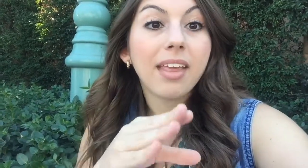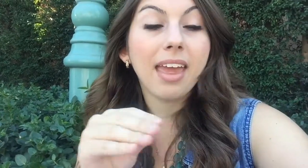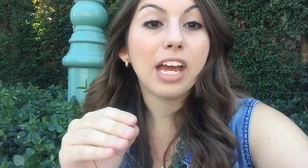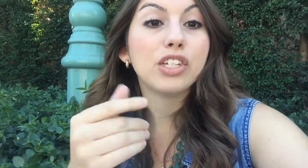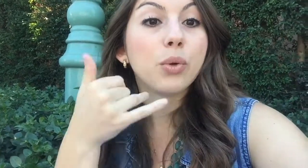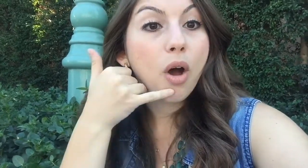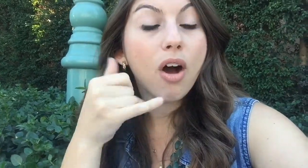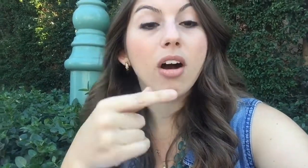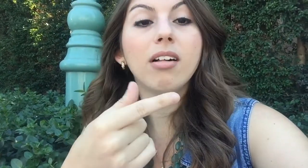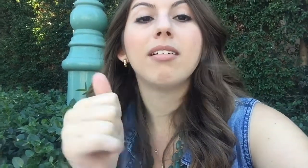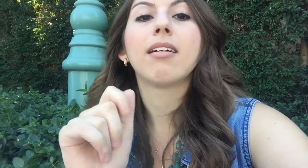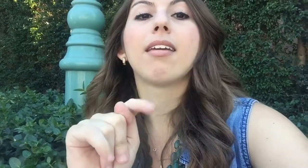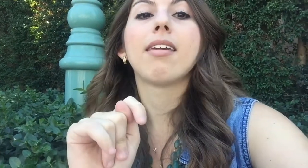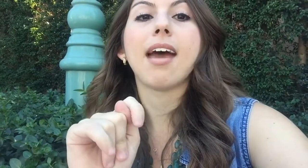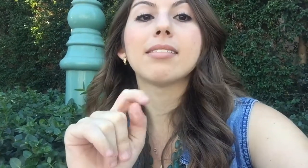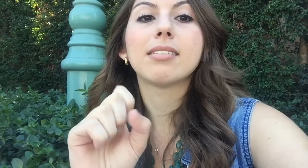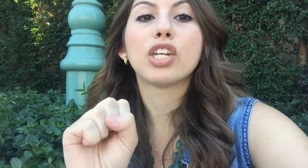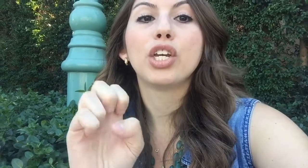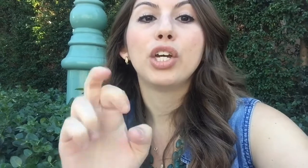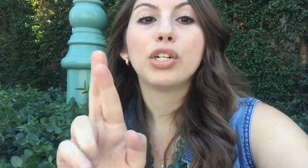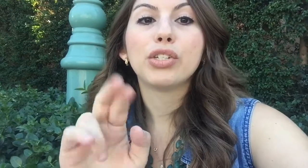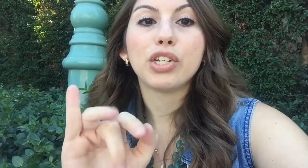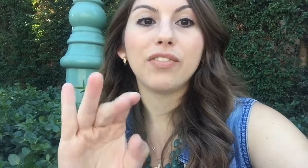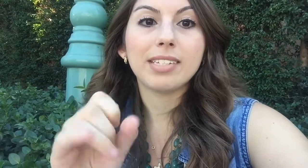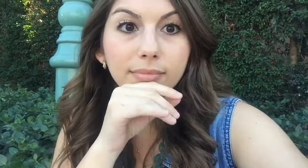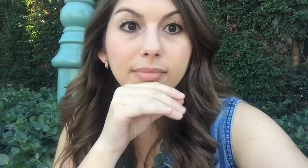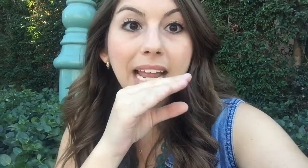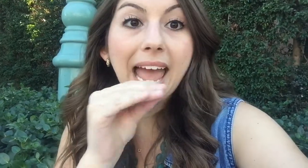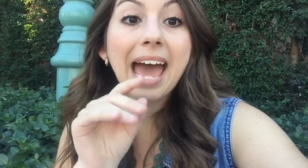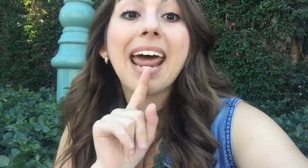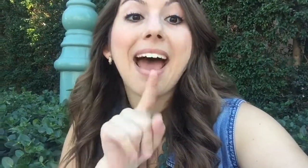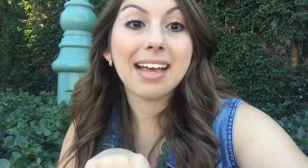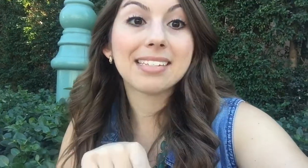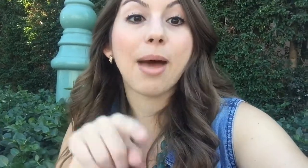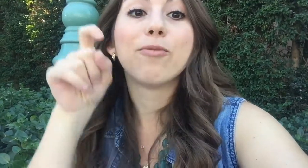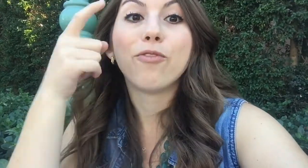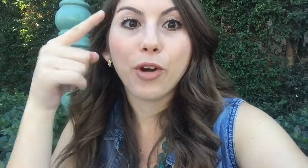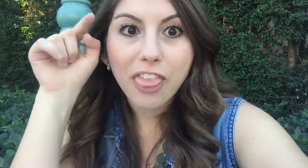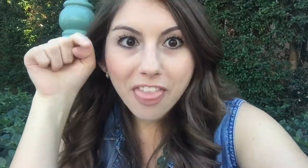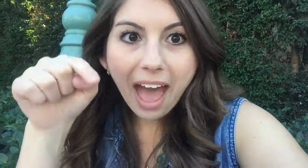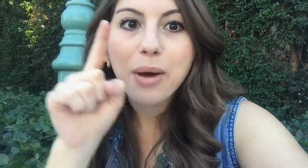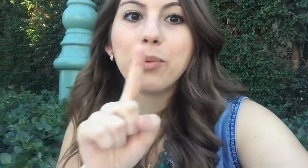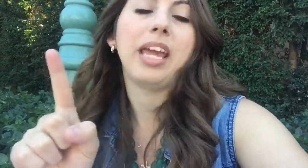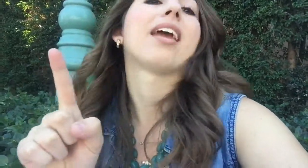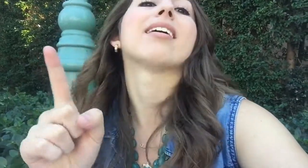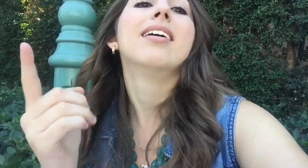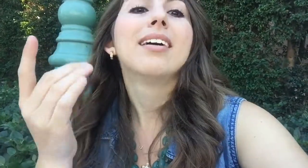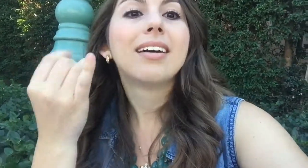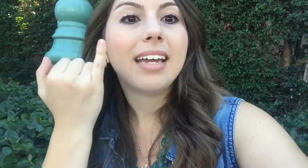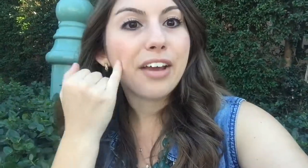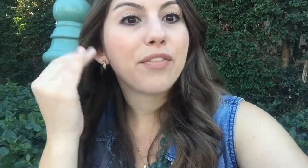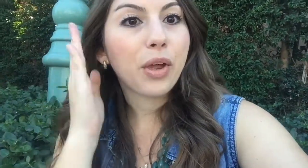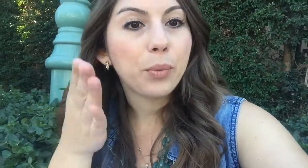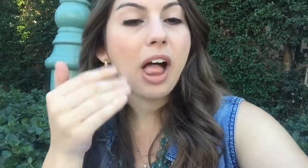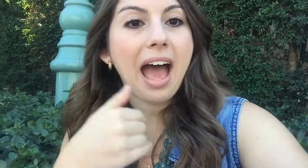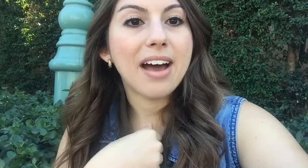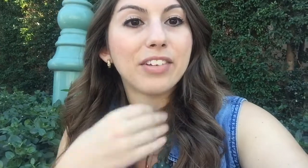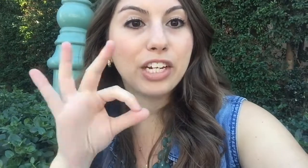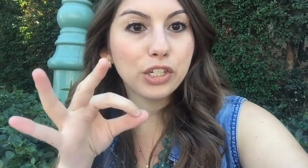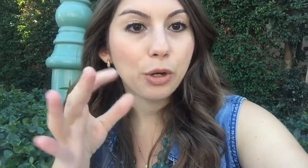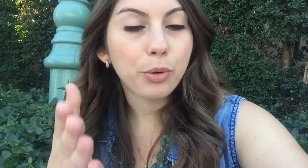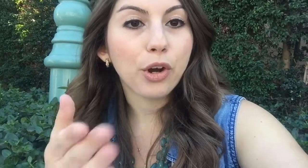Call guest services and ask them for that week if they will have an interpreter for